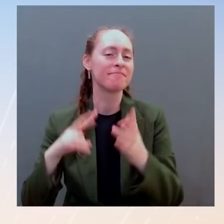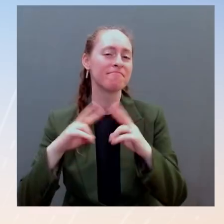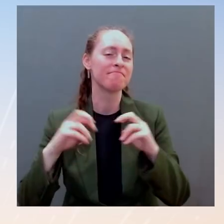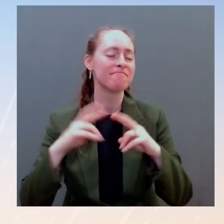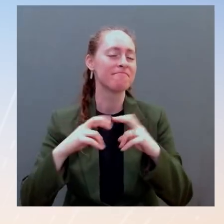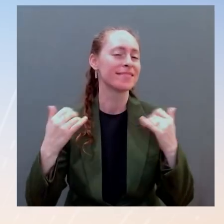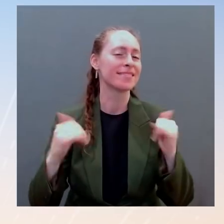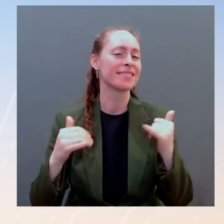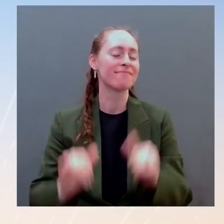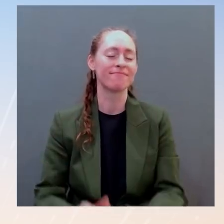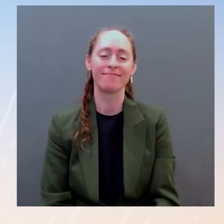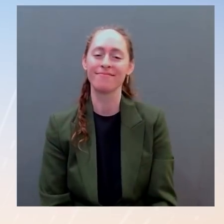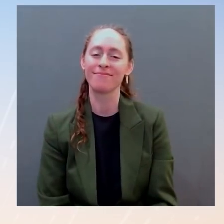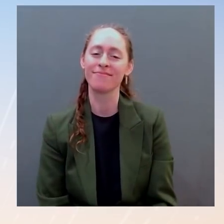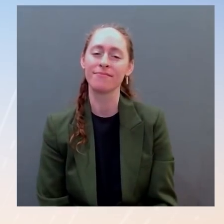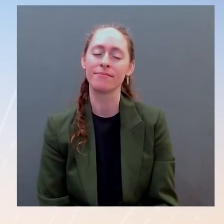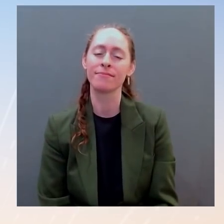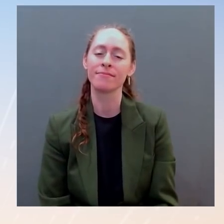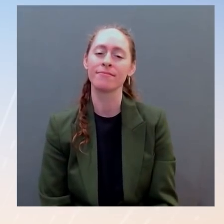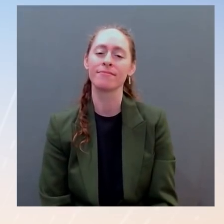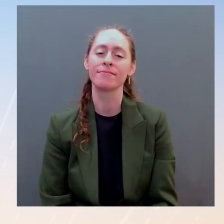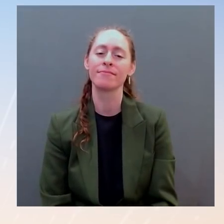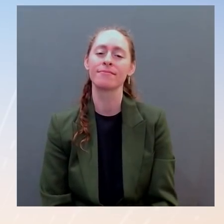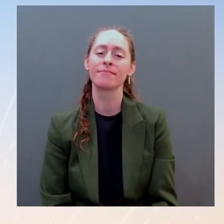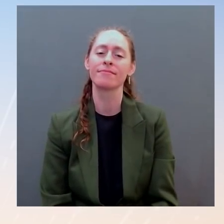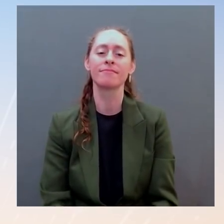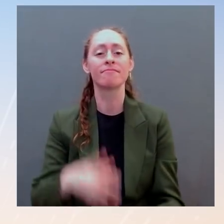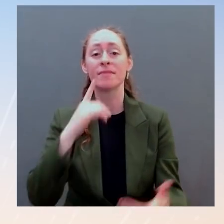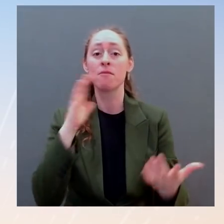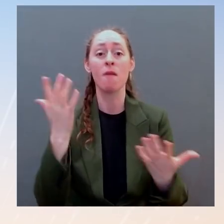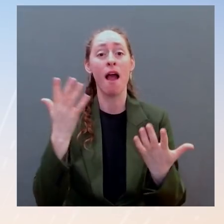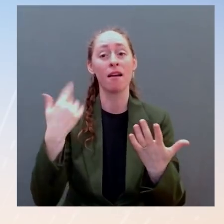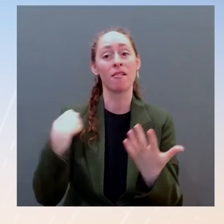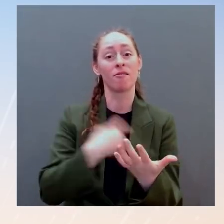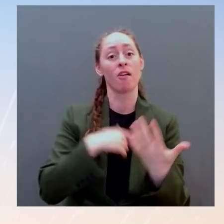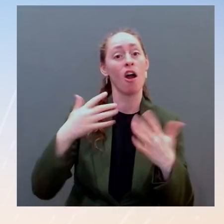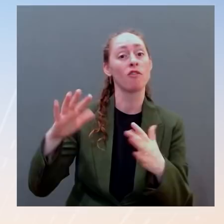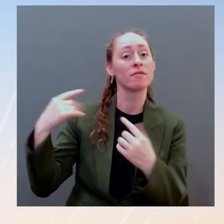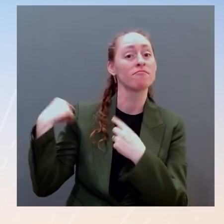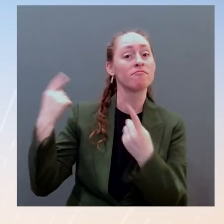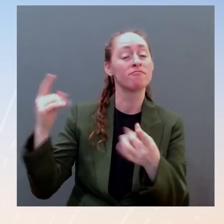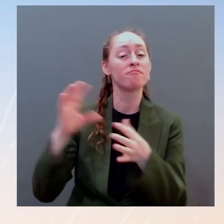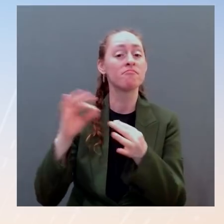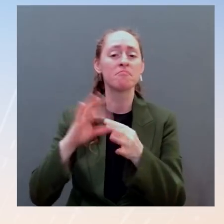where we can impact -- where we think they're impacting wages and job opportunities, our technological edge.